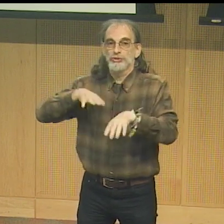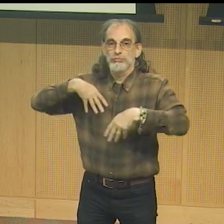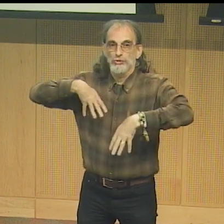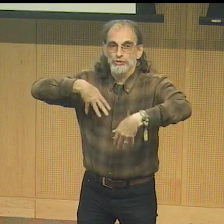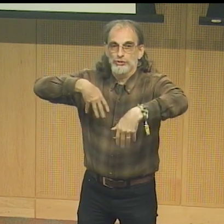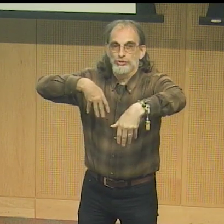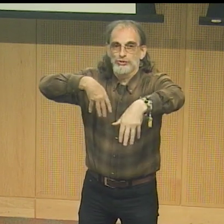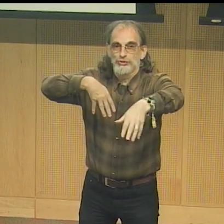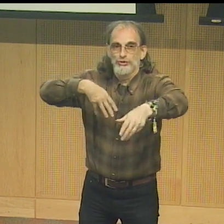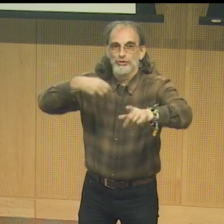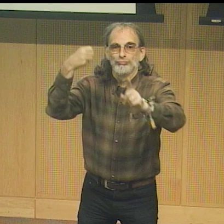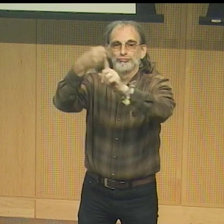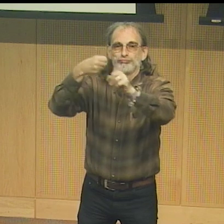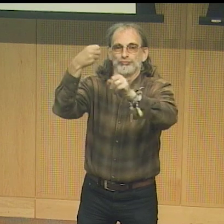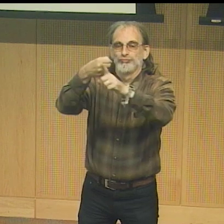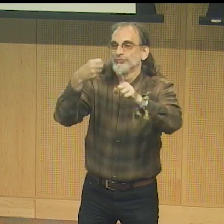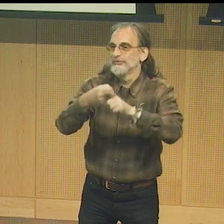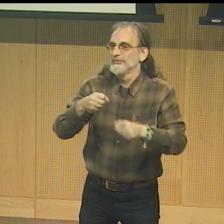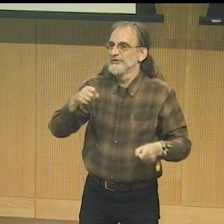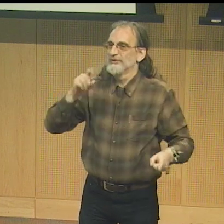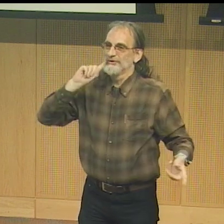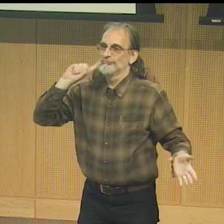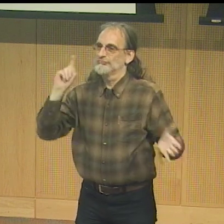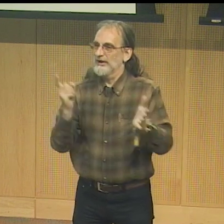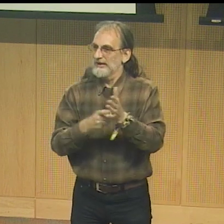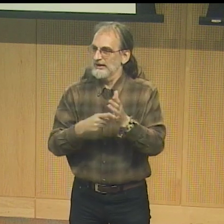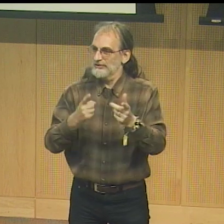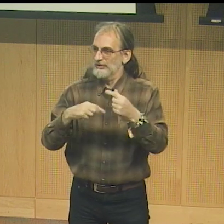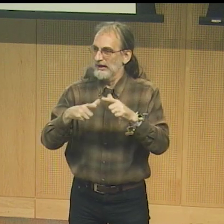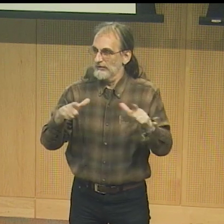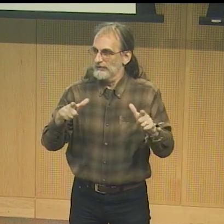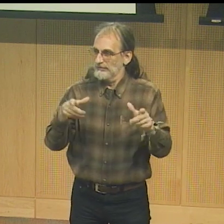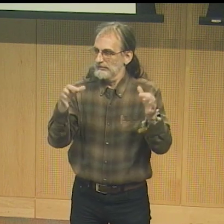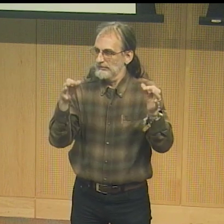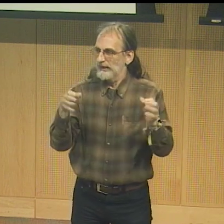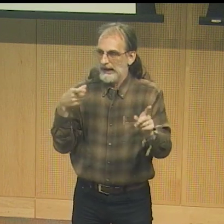In other countries, in England as well, we have had political protest marches demanding